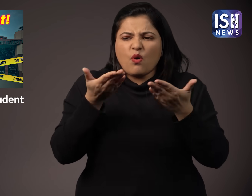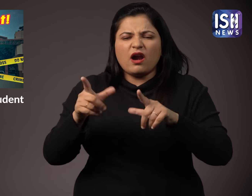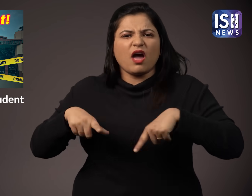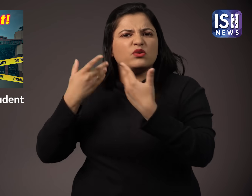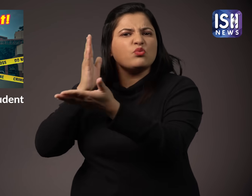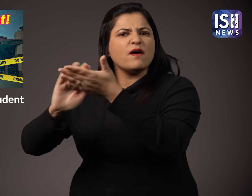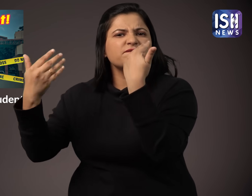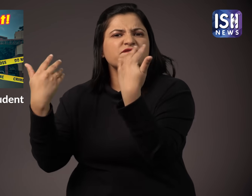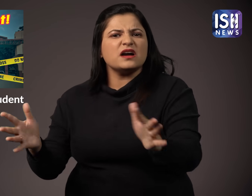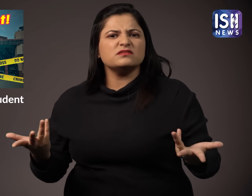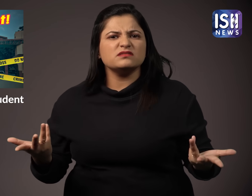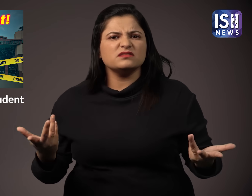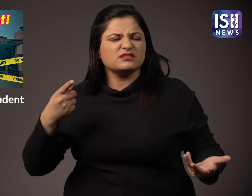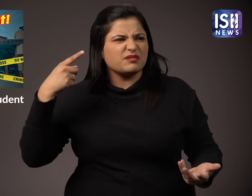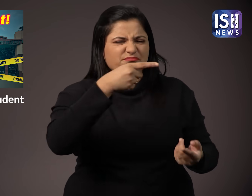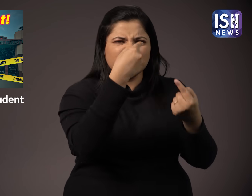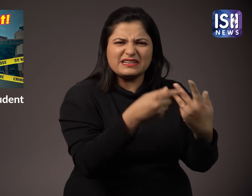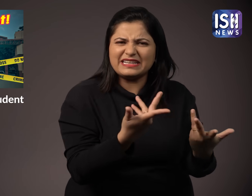And this was the reason for Akhil's death.